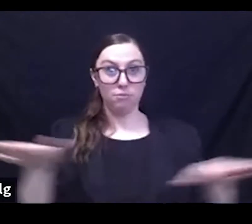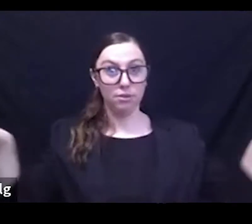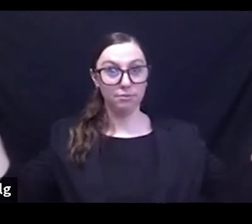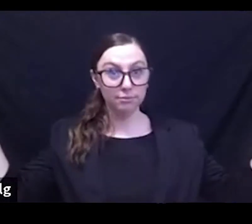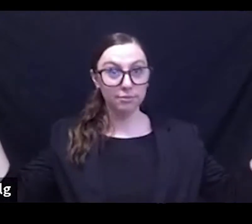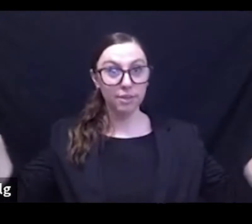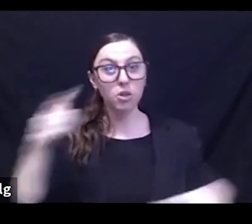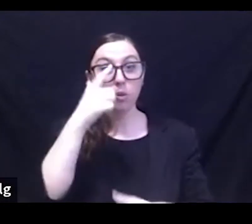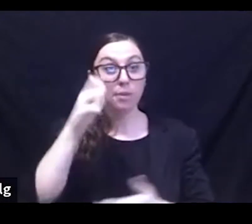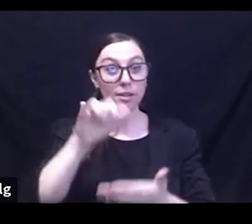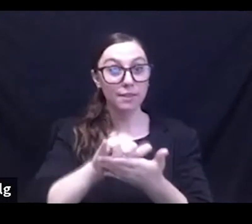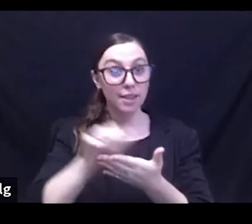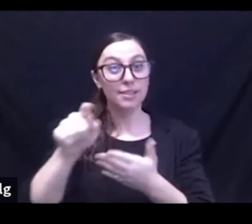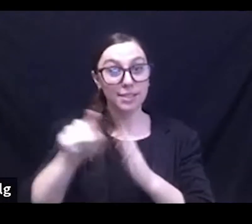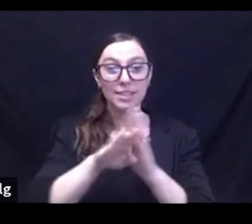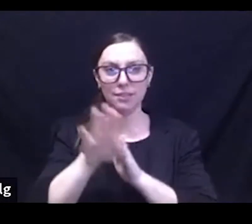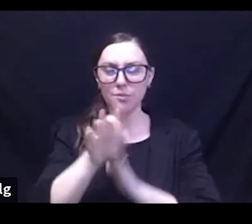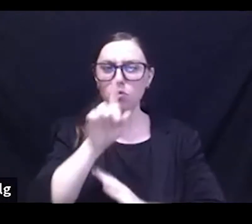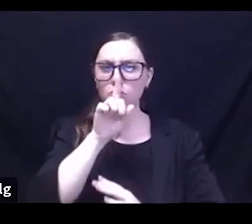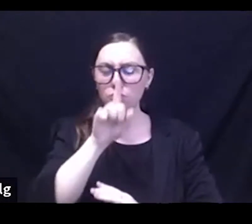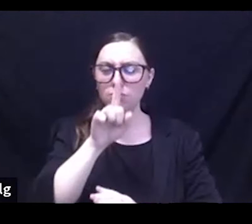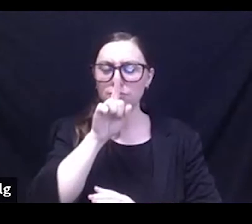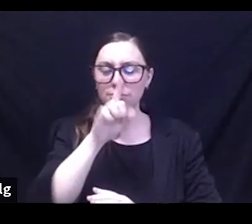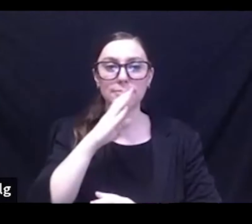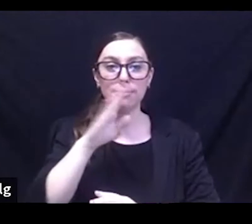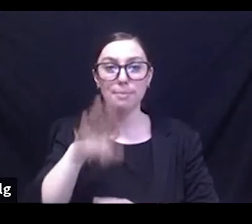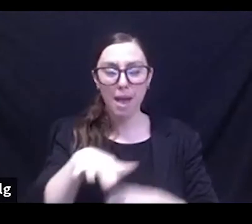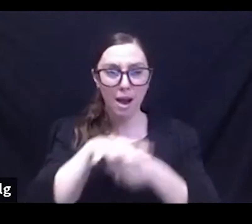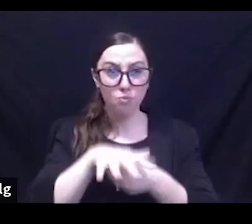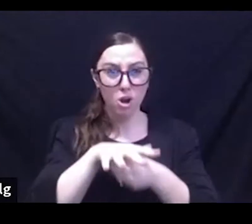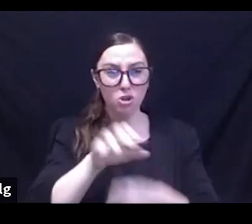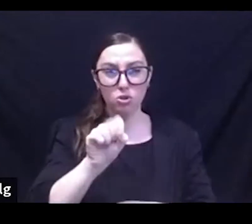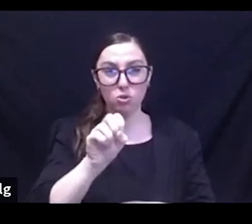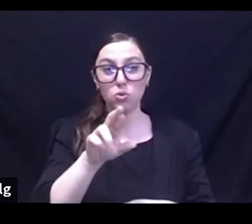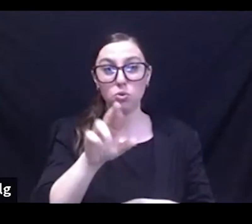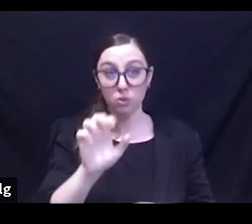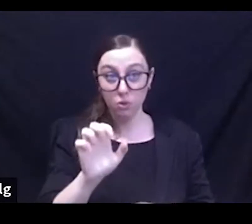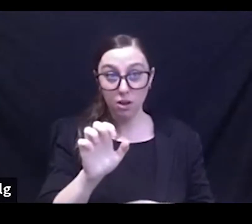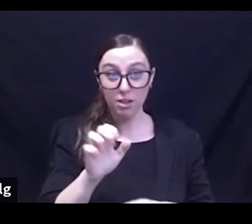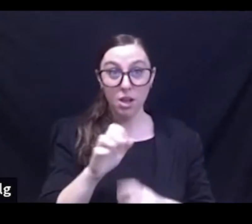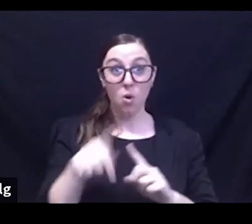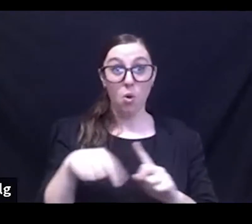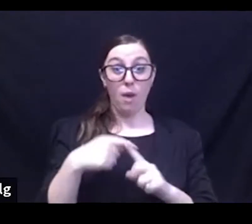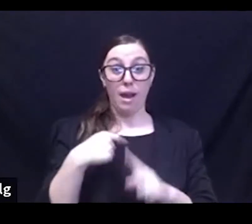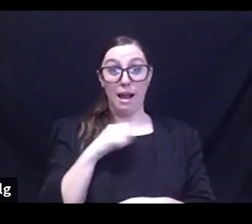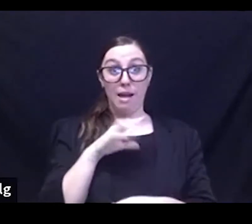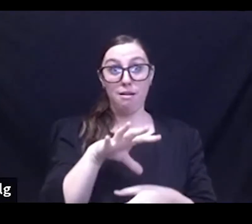this, he had developed really significant pressure sores that, by the point of my involvement, had